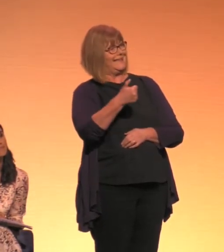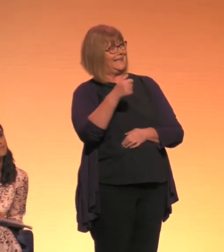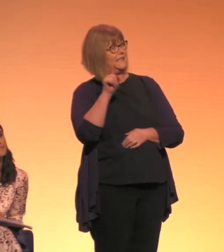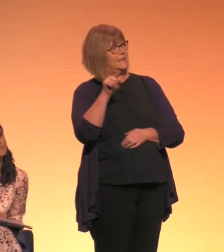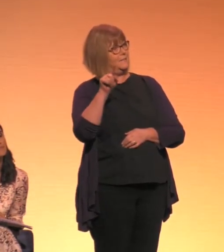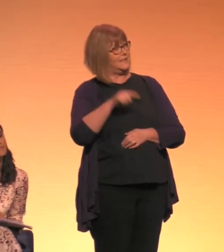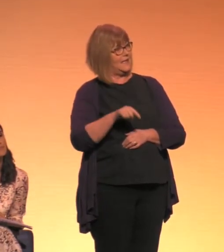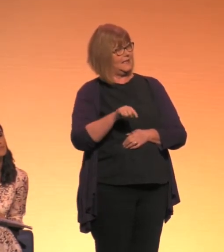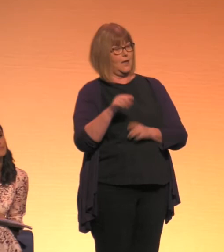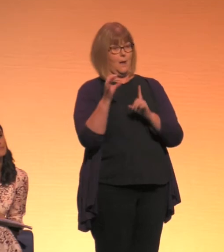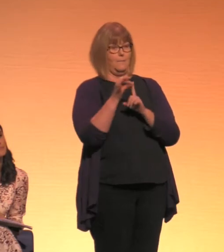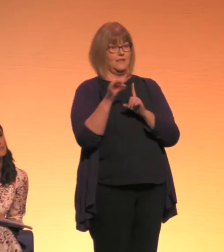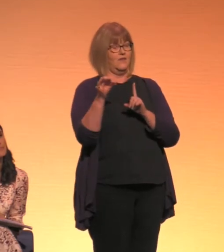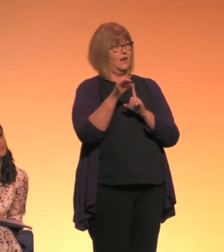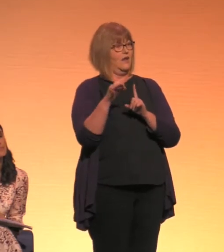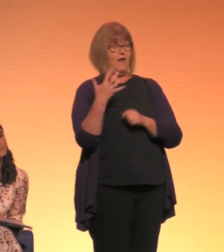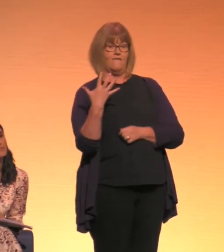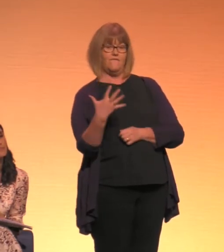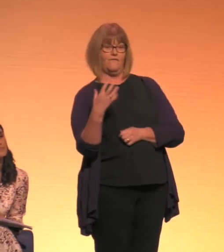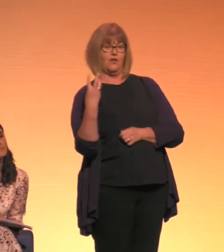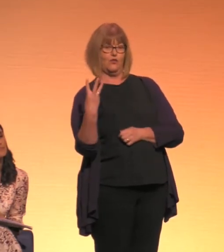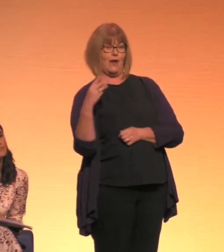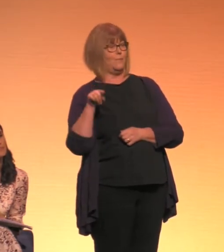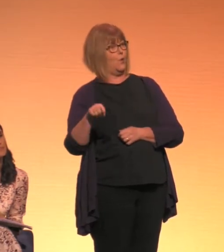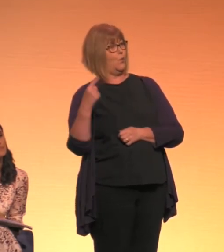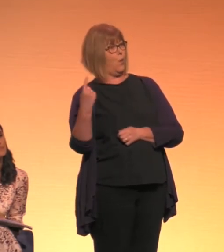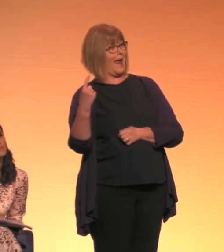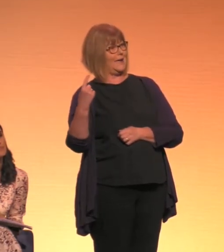Pacific, 53.1%.